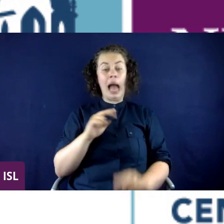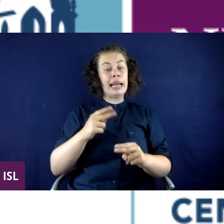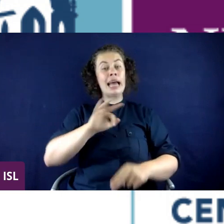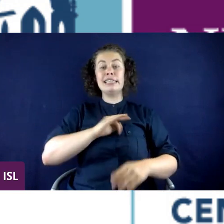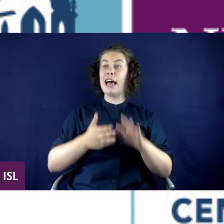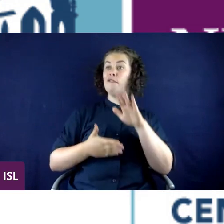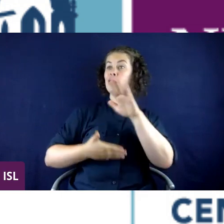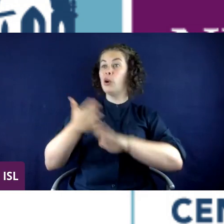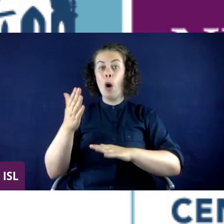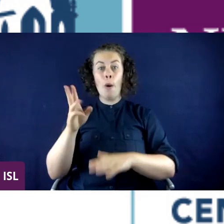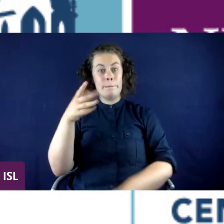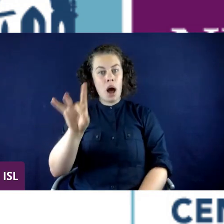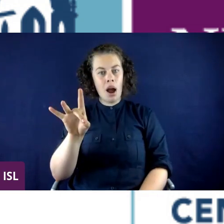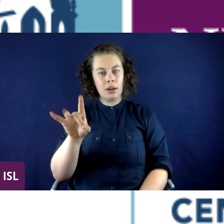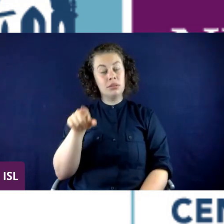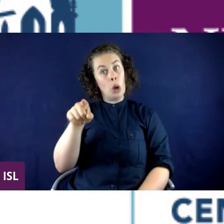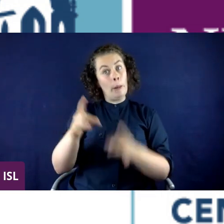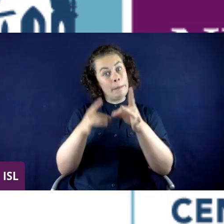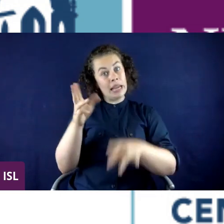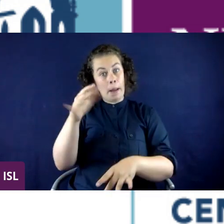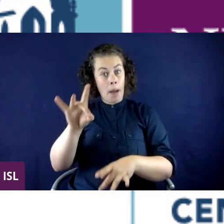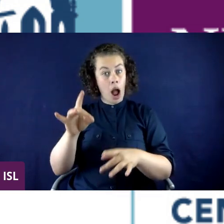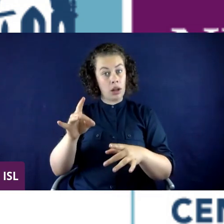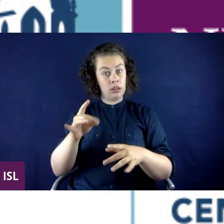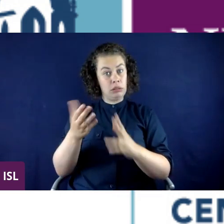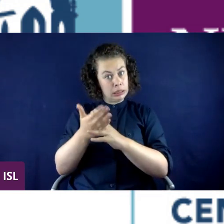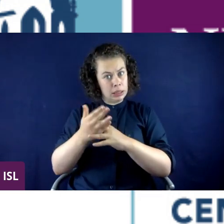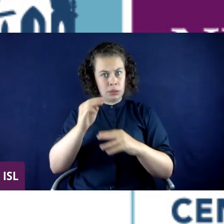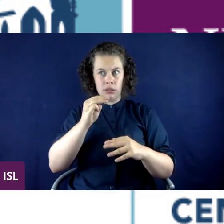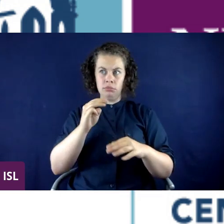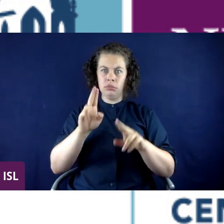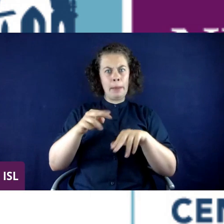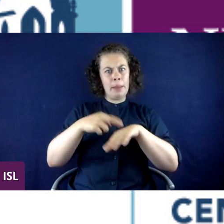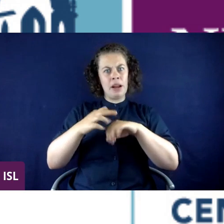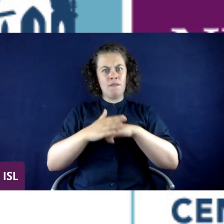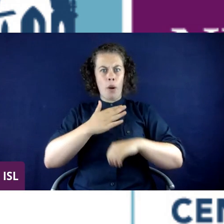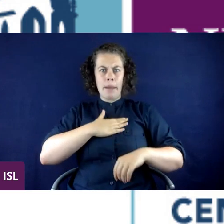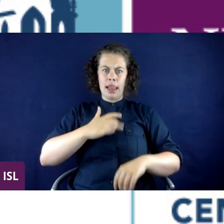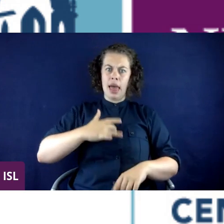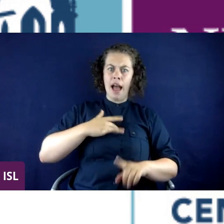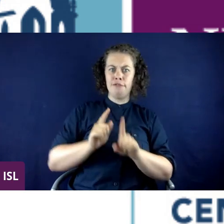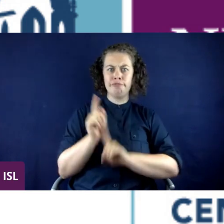And then highlight one of the initiatives we run, which was outlined briefly, to something . Scripts